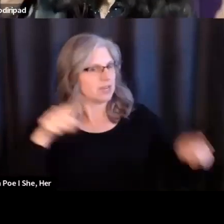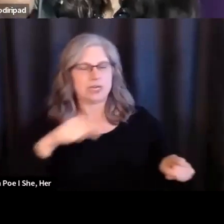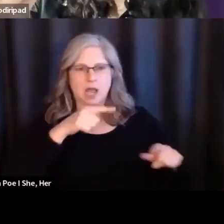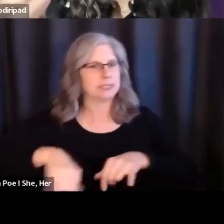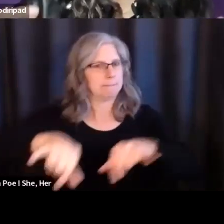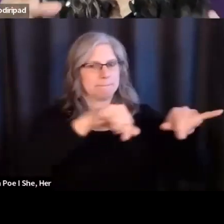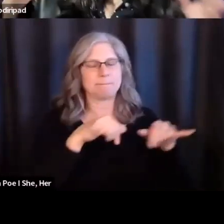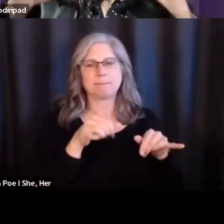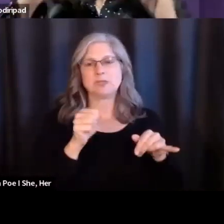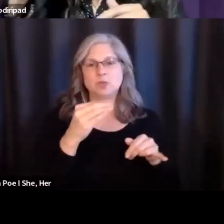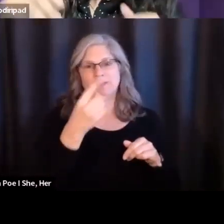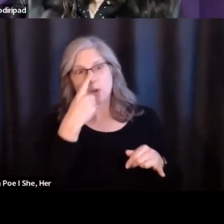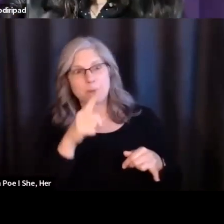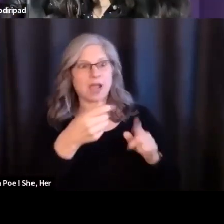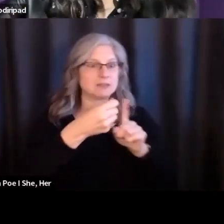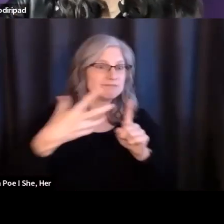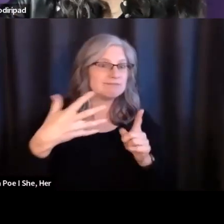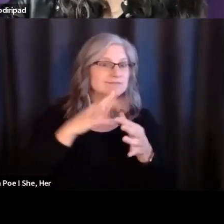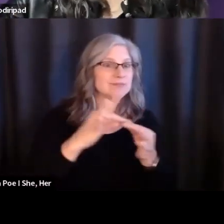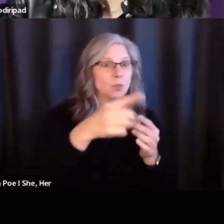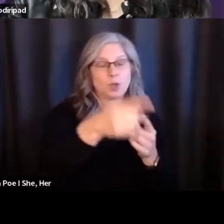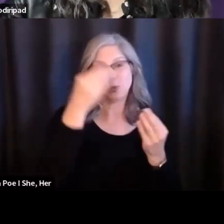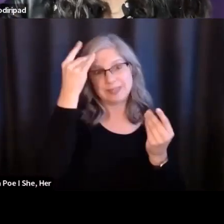what you think about that as other people are hopefully writing also their questions.